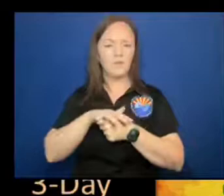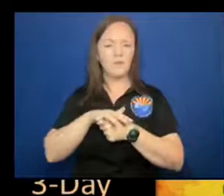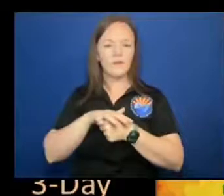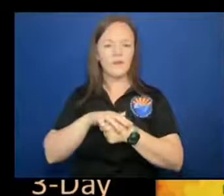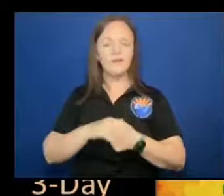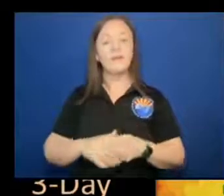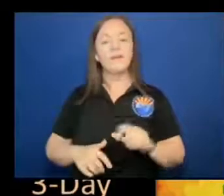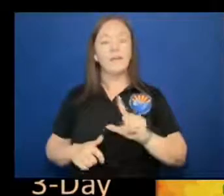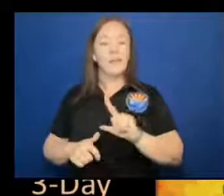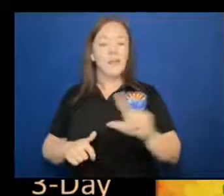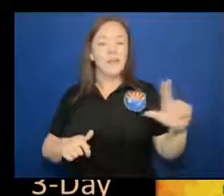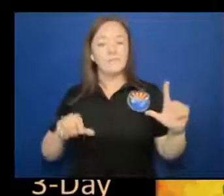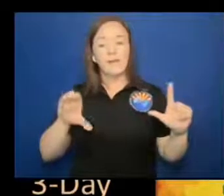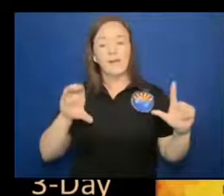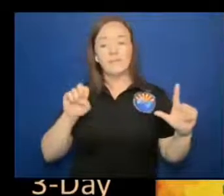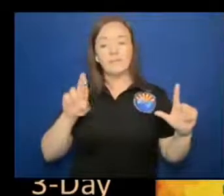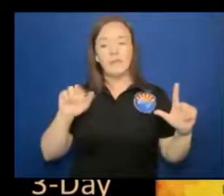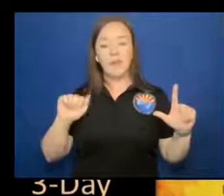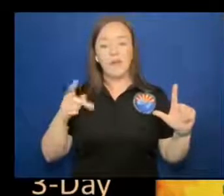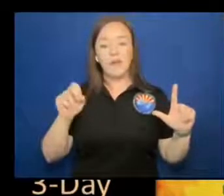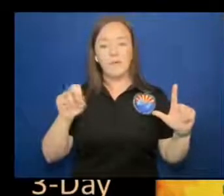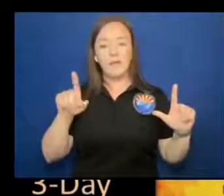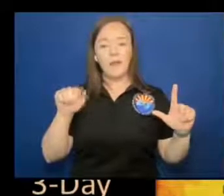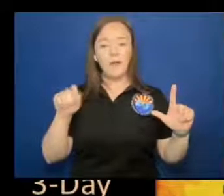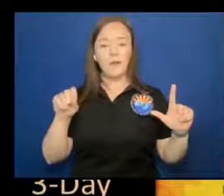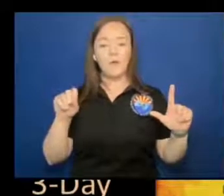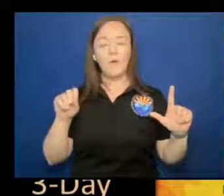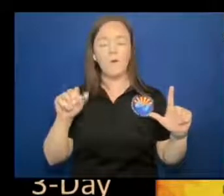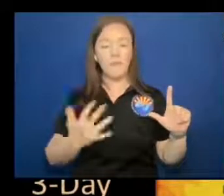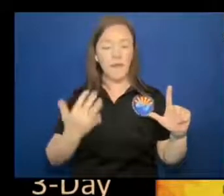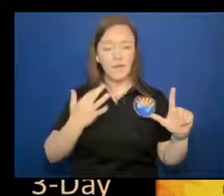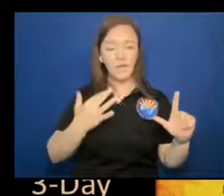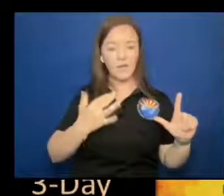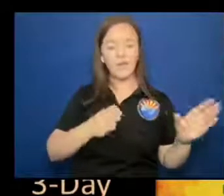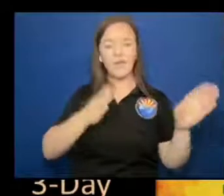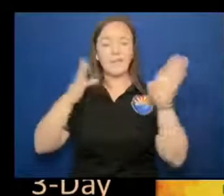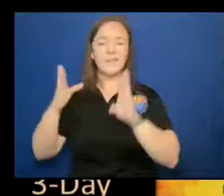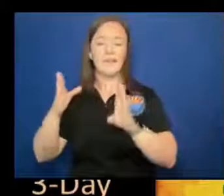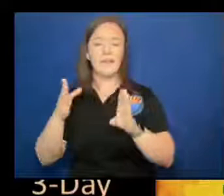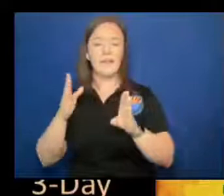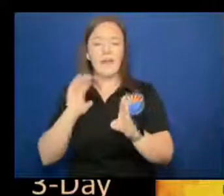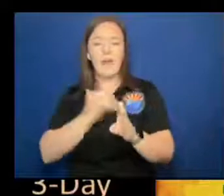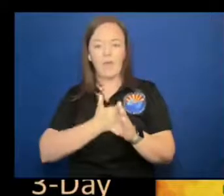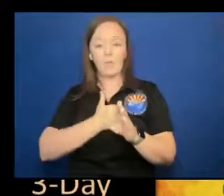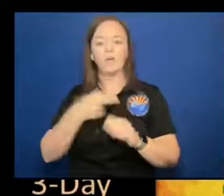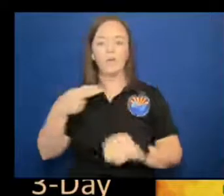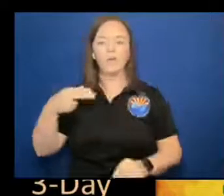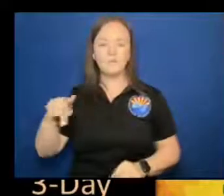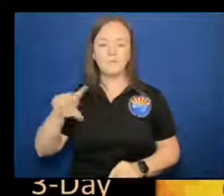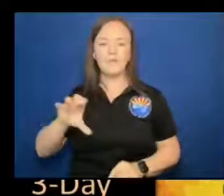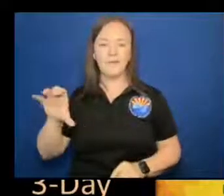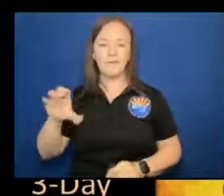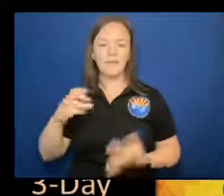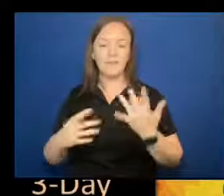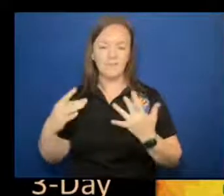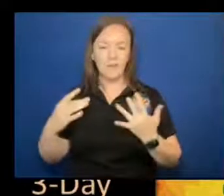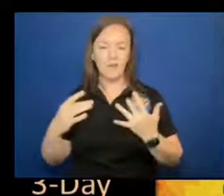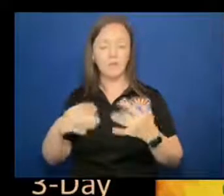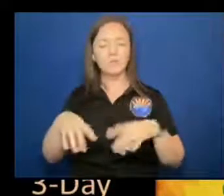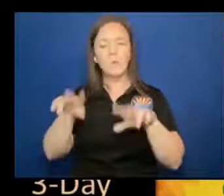WHAT ARE YOU GOING TO DO? WHERE IS YOUR RALLY POINTS AND WHERE YOU WILL HAVE PEOPLE GO SO PEOPLE DON'T TRY TO COME BACK THROUGH A DANGEROUS